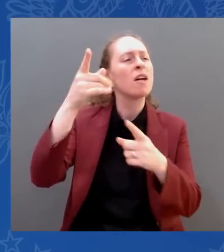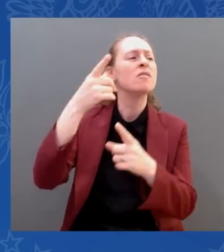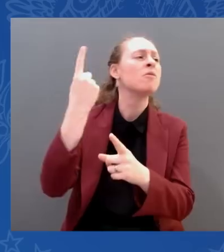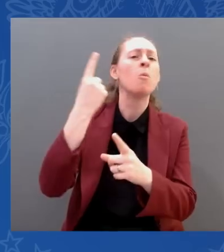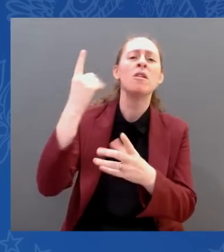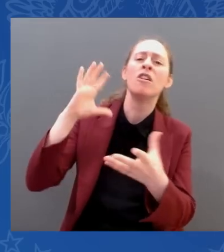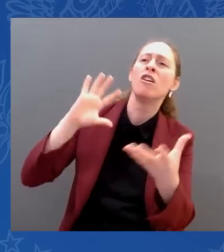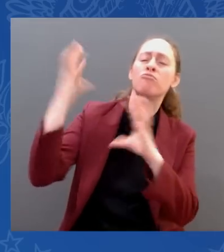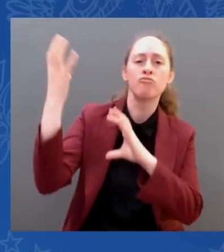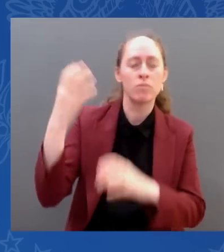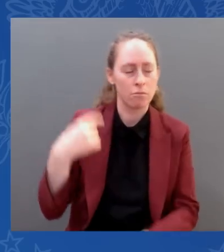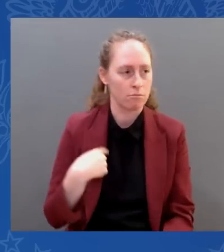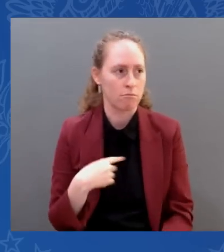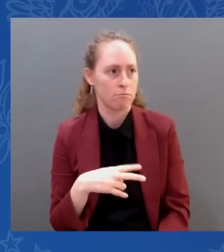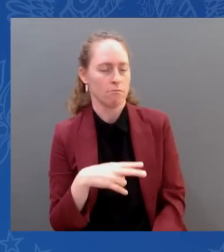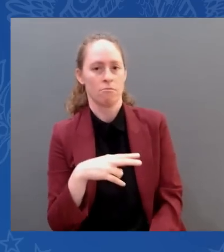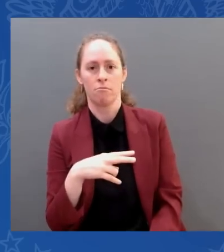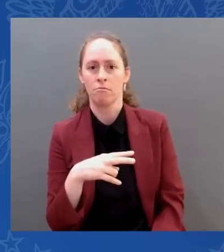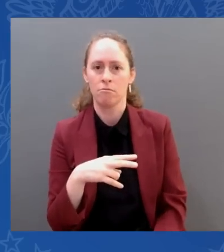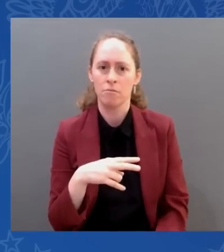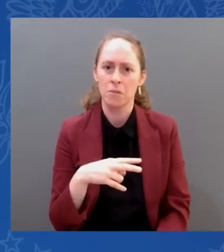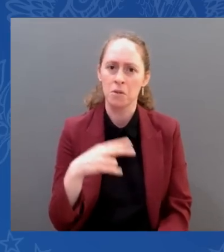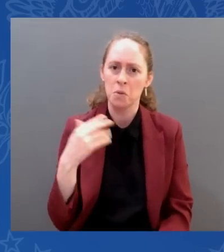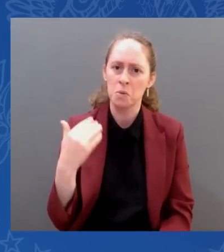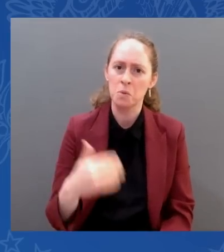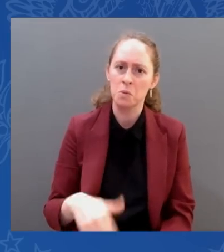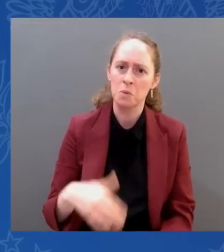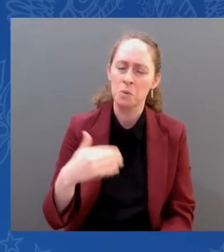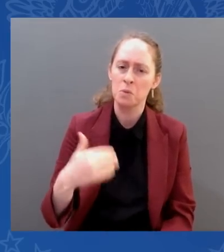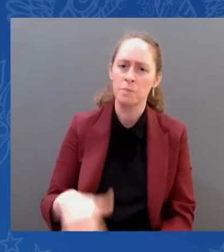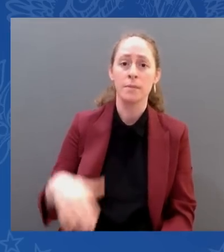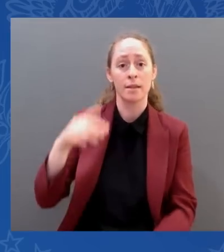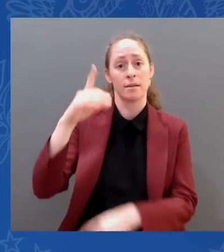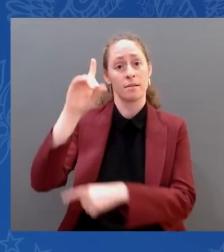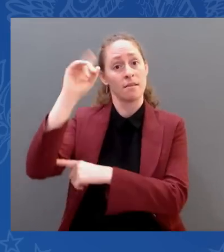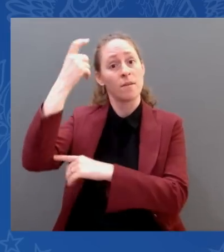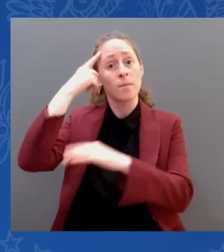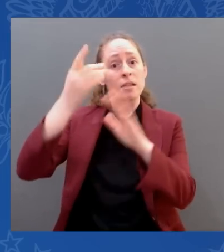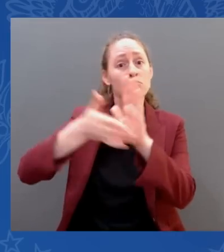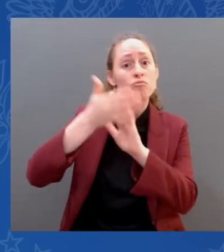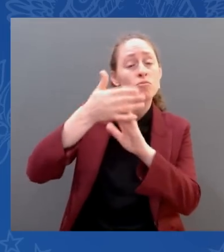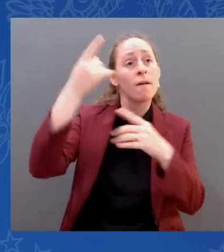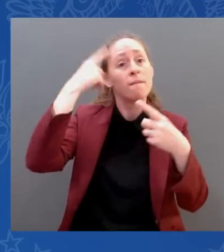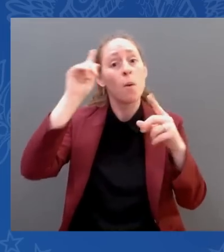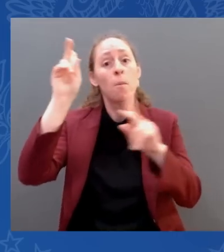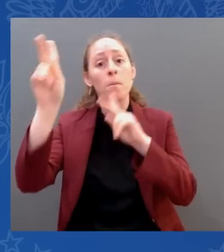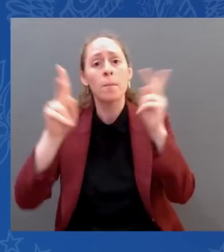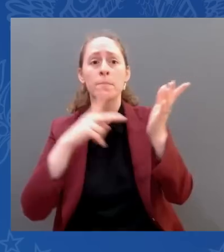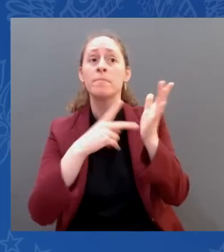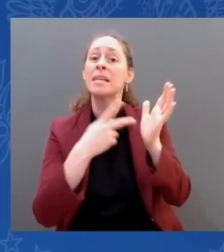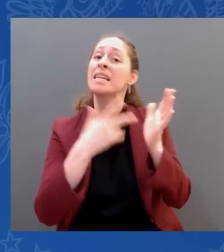And we're seeing how the battle for the soul of America has been far from won. But I know, together -- and I mean this --